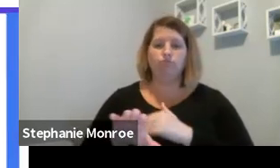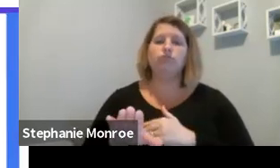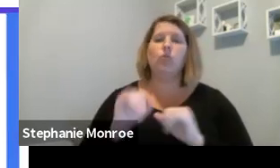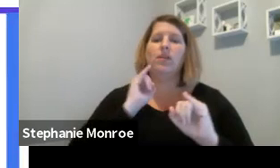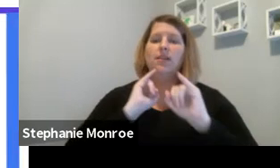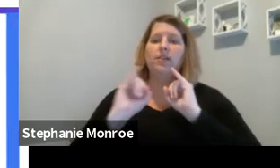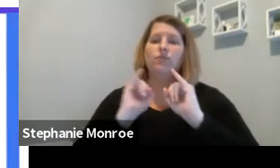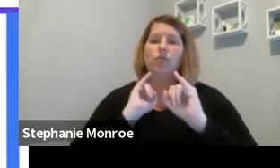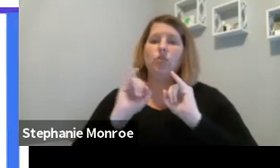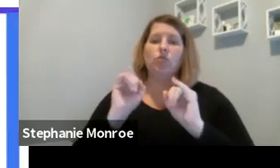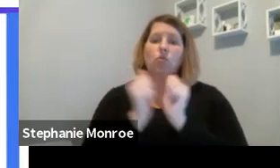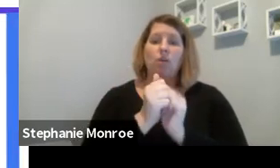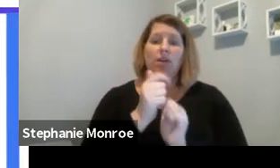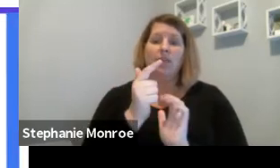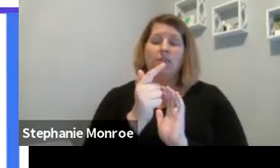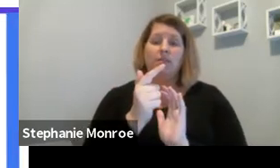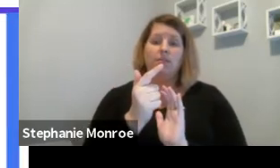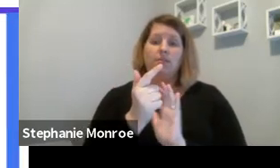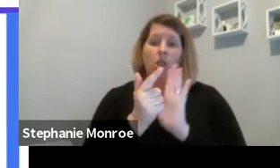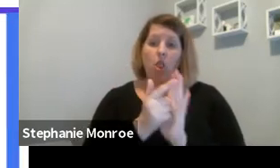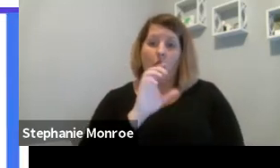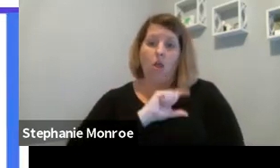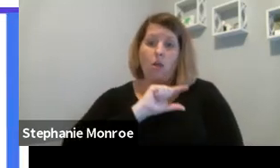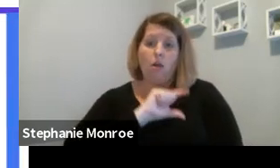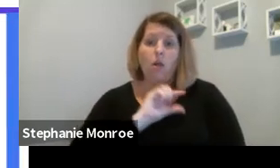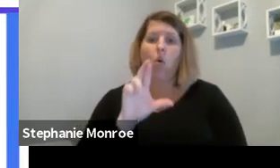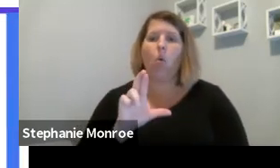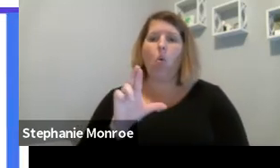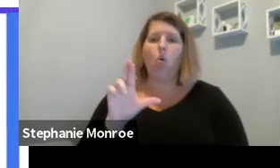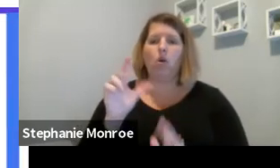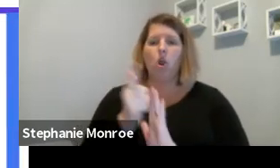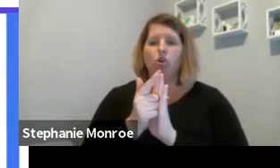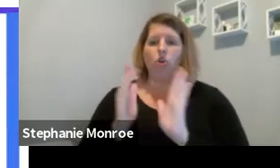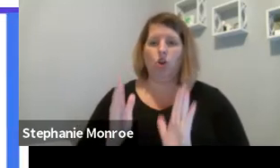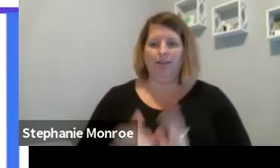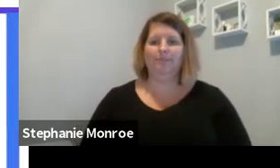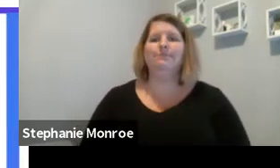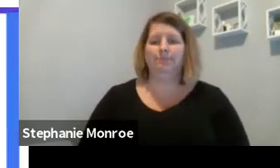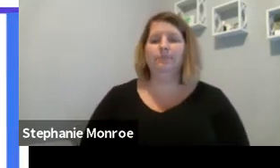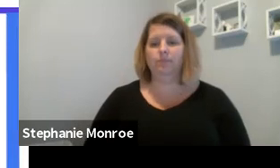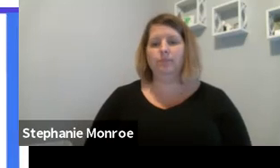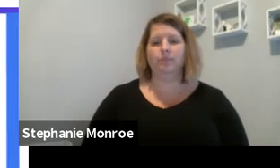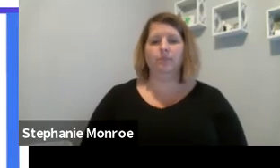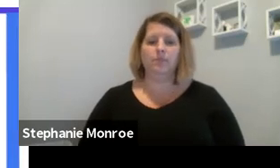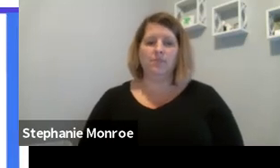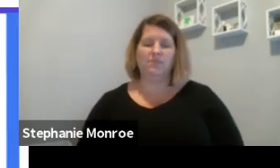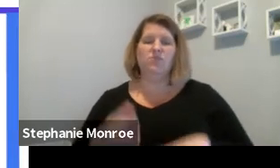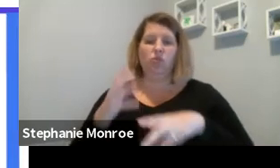during law enforcement or the state attorney interviews. To get more information